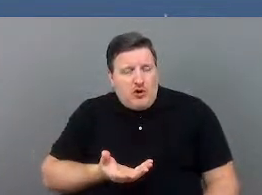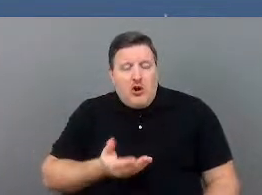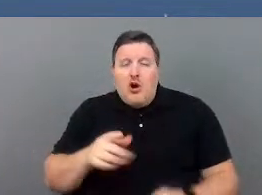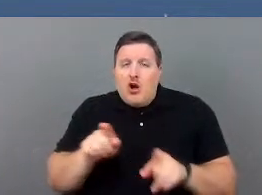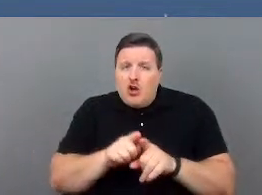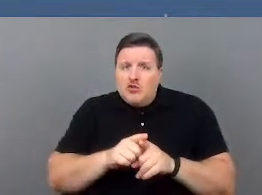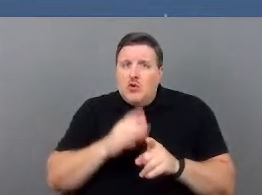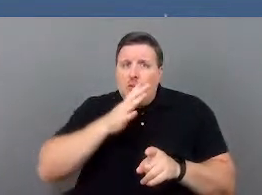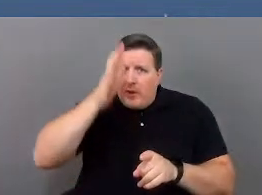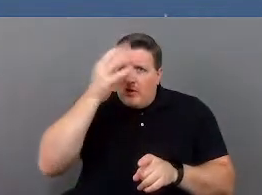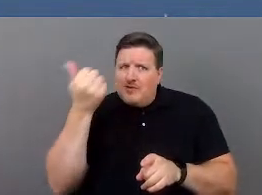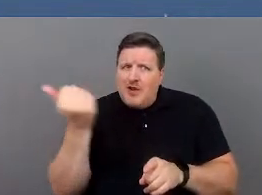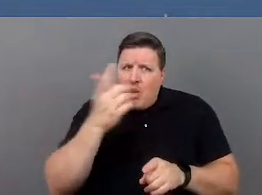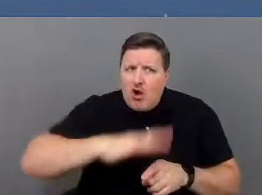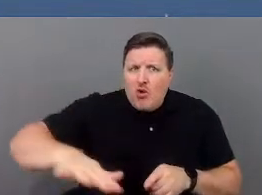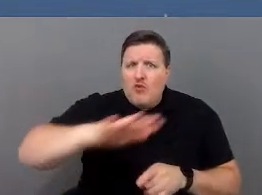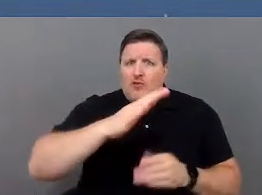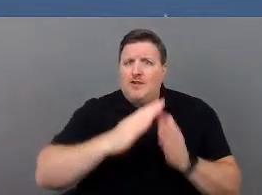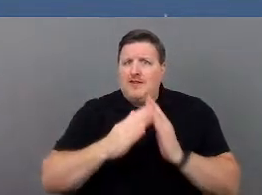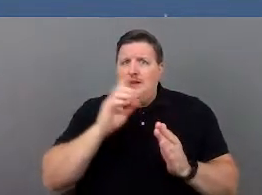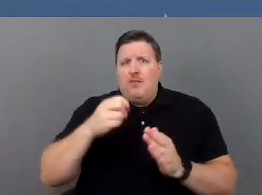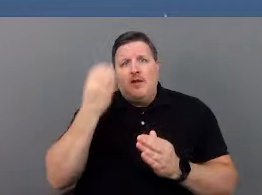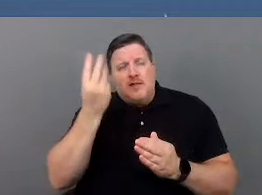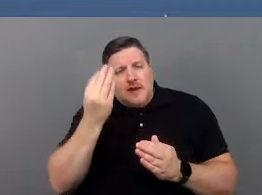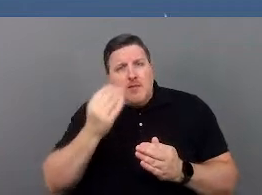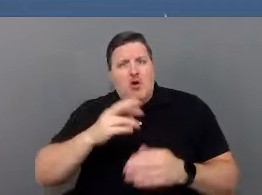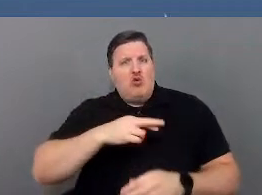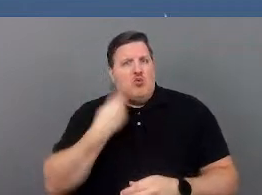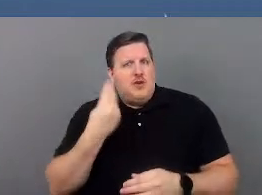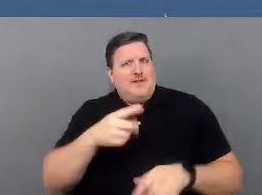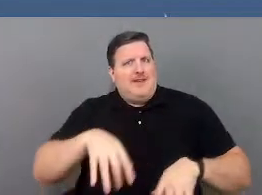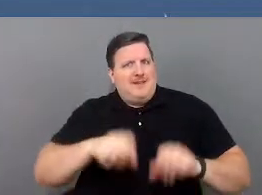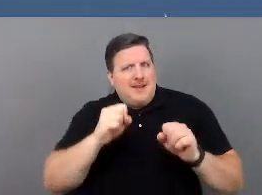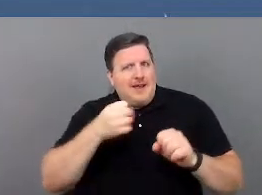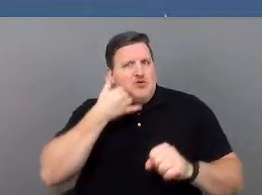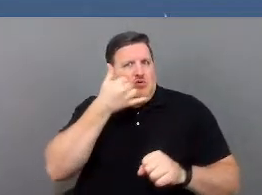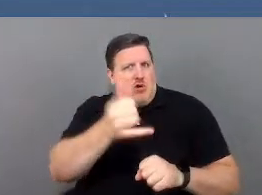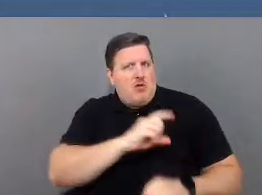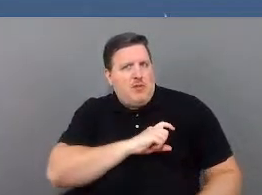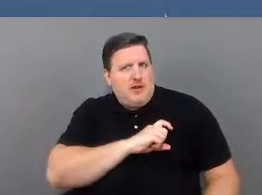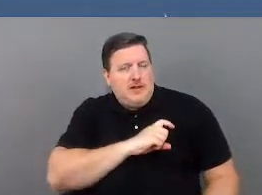ABOUT FURTHER, PARENTS EVERYWHERE IN THE CITY NEED TO SERIOUSLY THINK THE RISKS THEY TAKE IN CALLING THE POLICE IF A LOVED ONE IS IN A MENTAL HEALTH CRISIS.